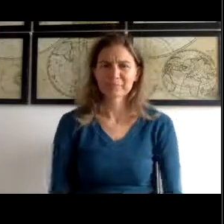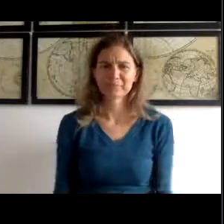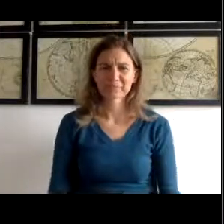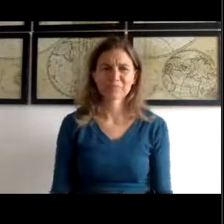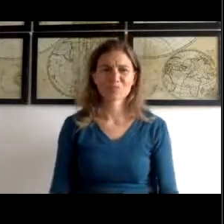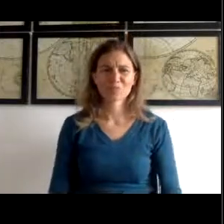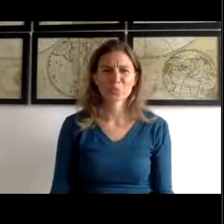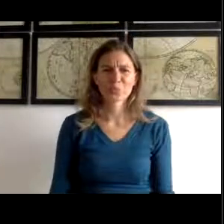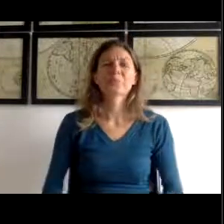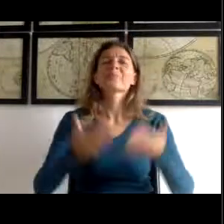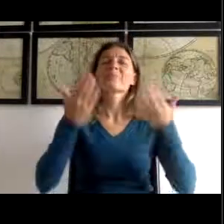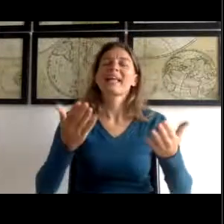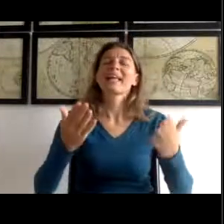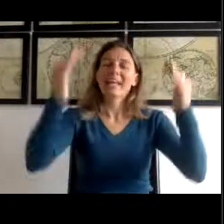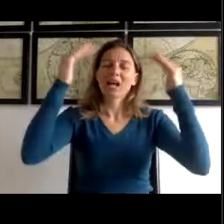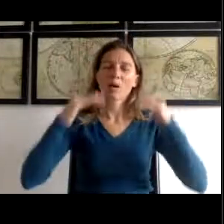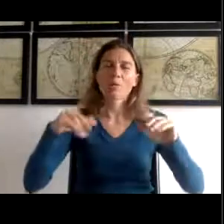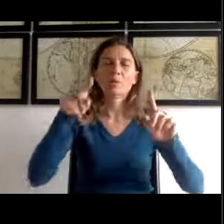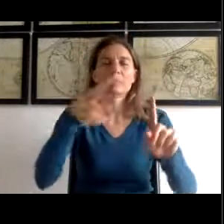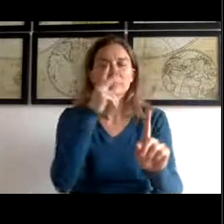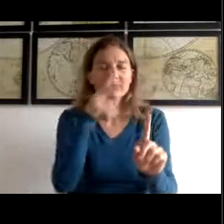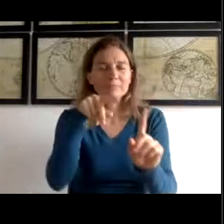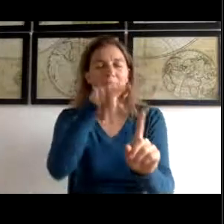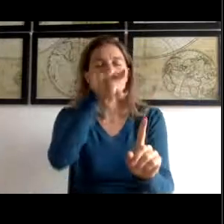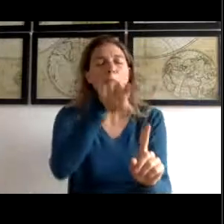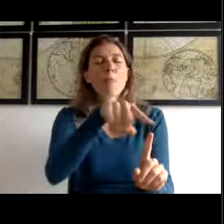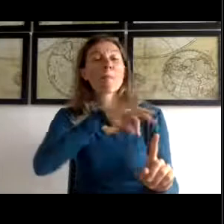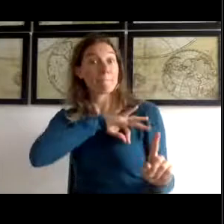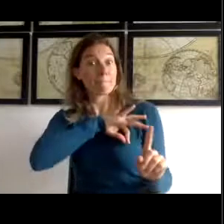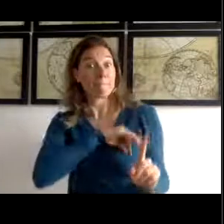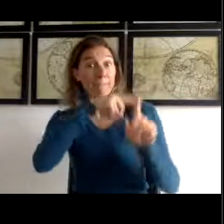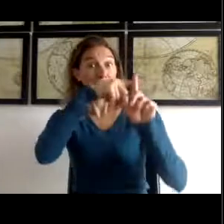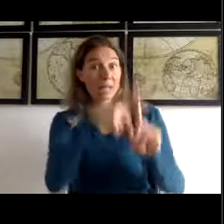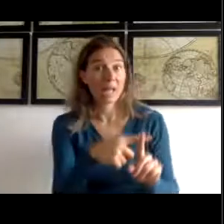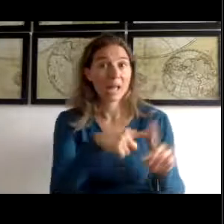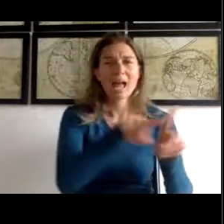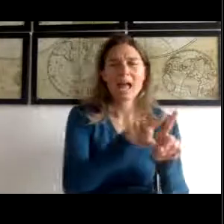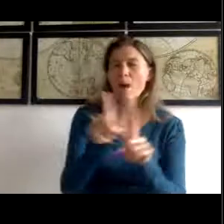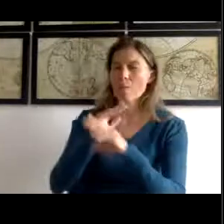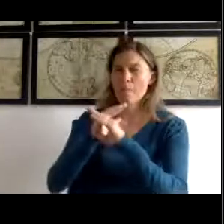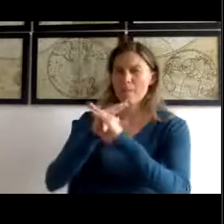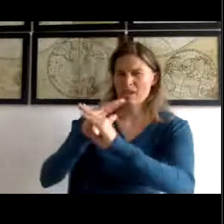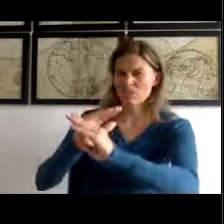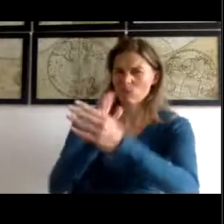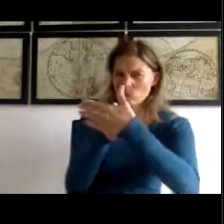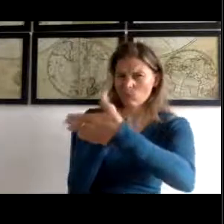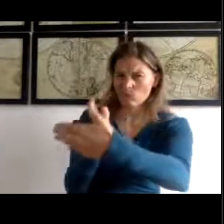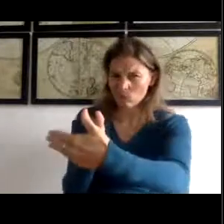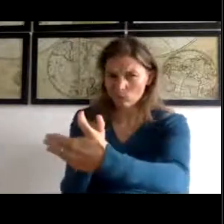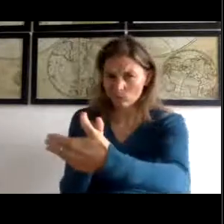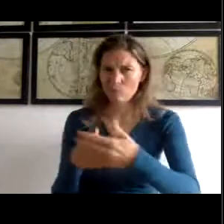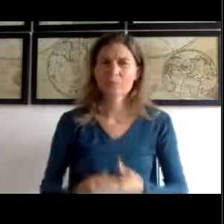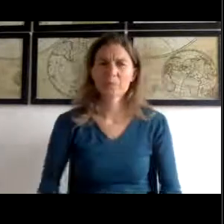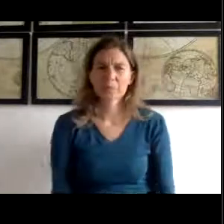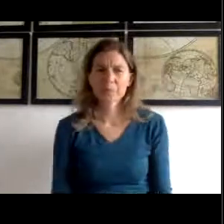Looking at benefits, I structured it in a sense, looking for the benefits of the host community.